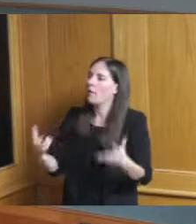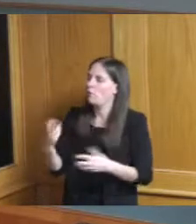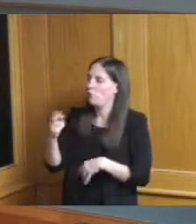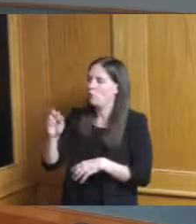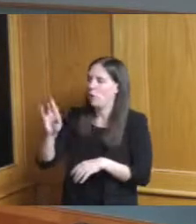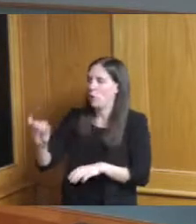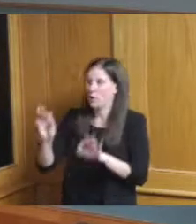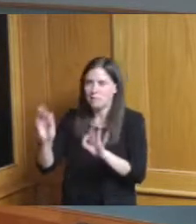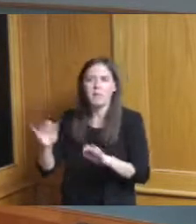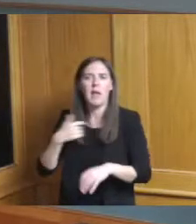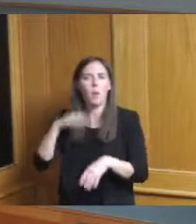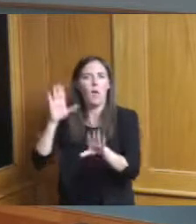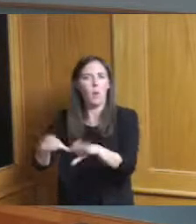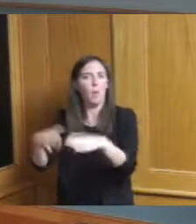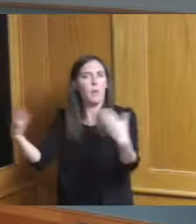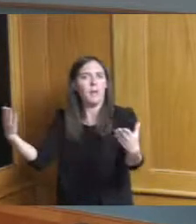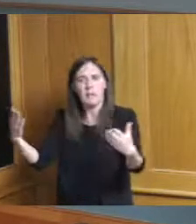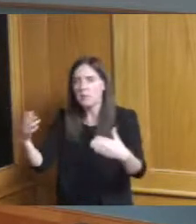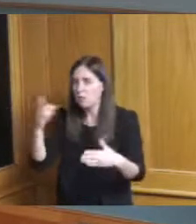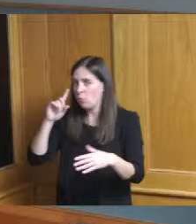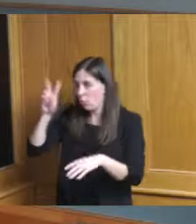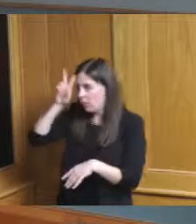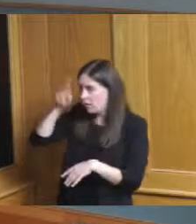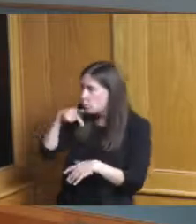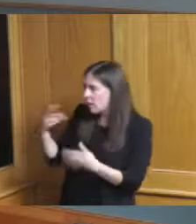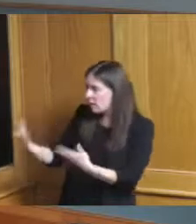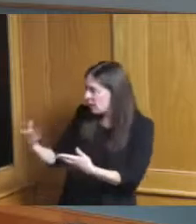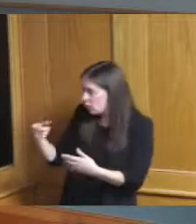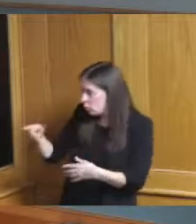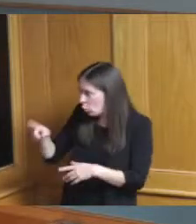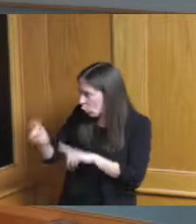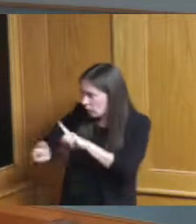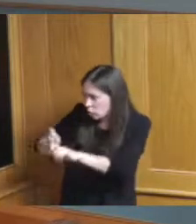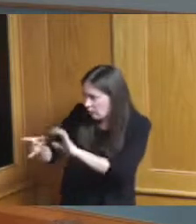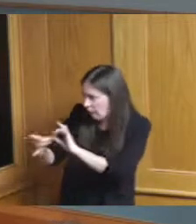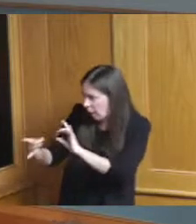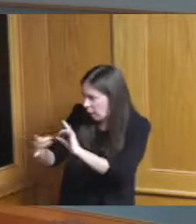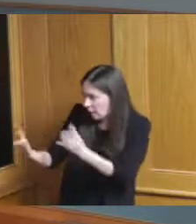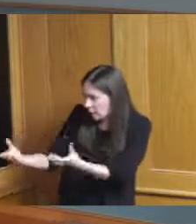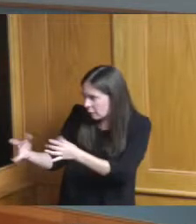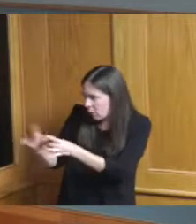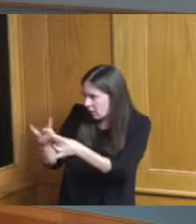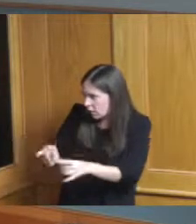I'll open it up for Vice President Reece did you have any questions or comments as it relates to the presentation